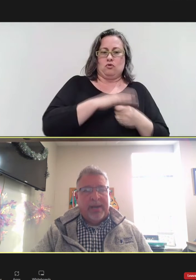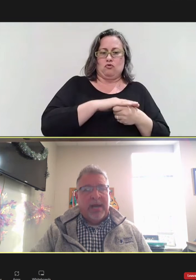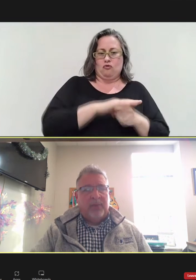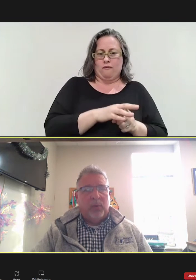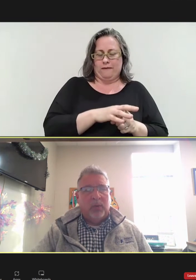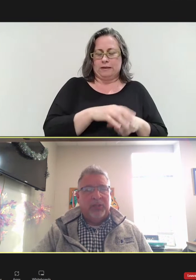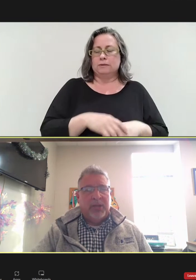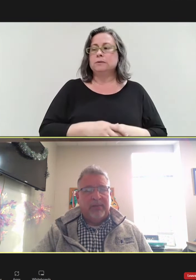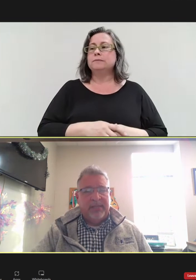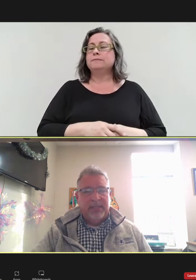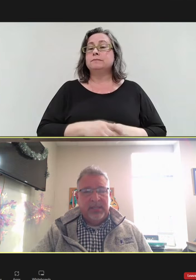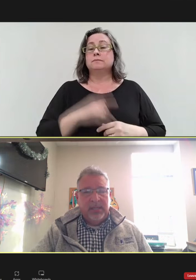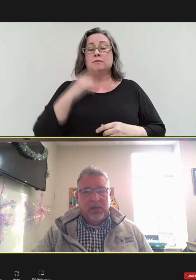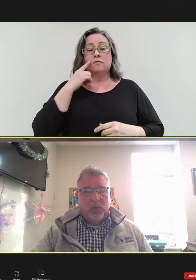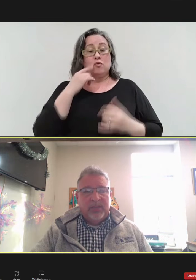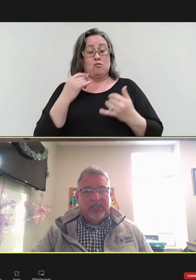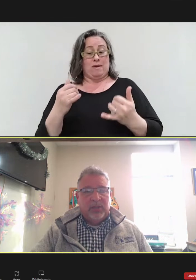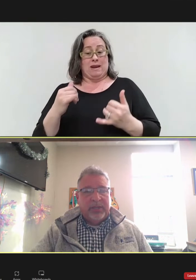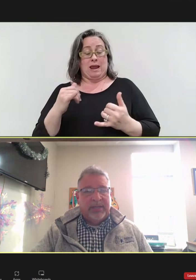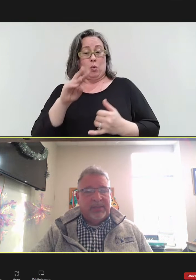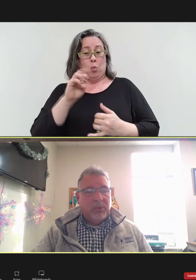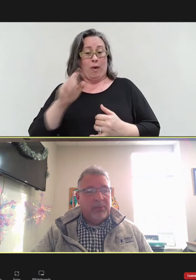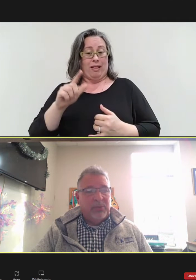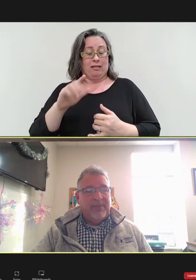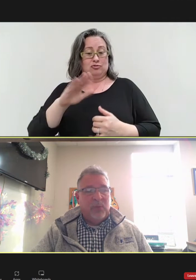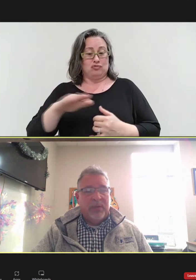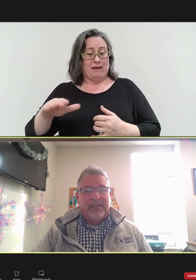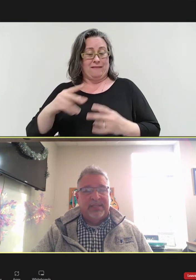right now, for a well child visit, we're still looking somewhere between four to